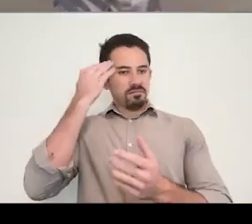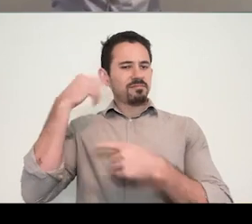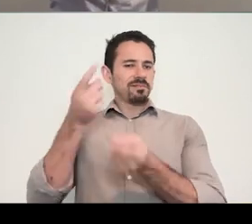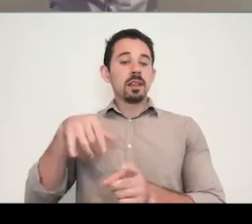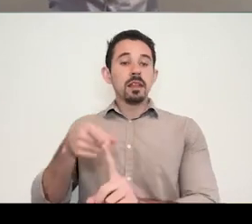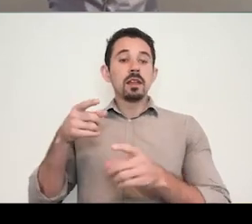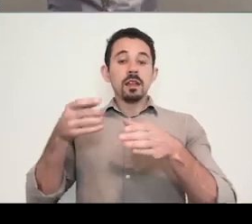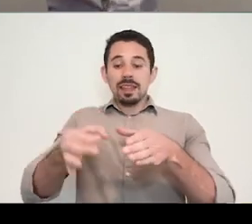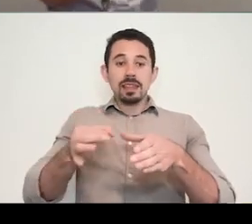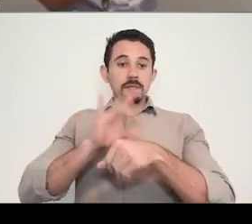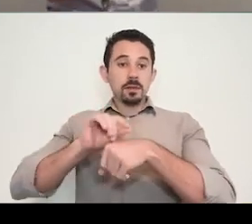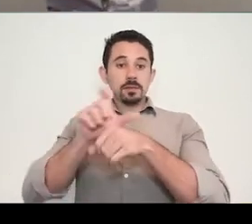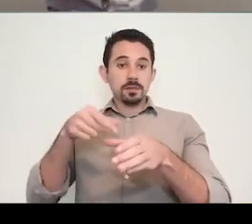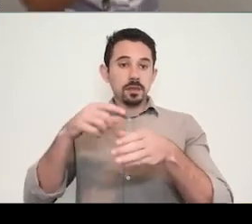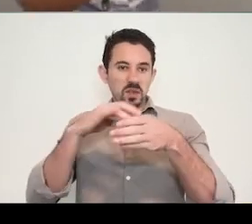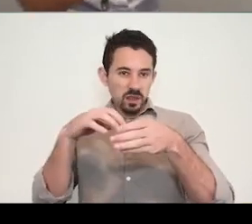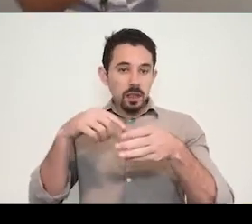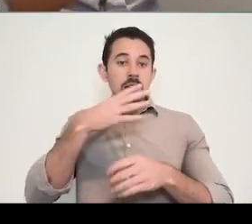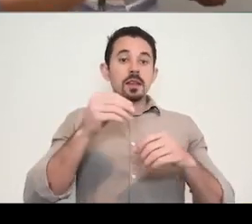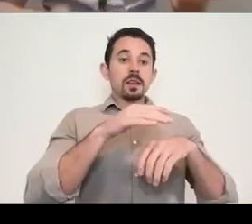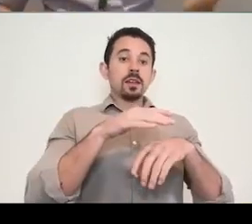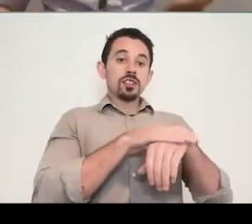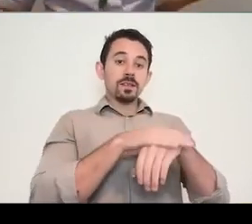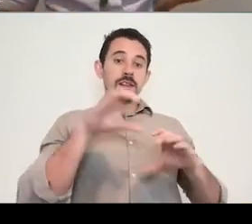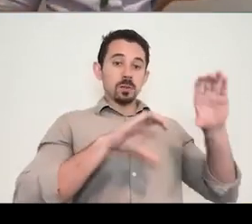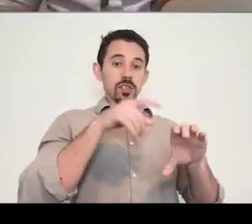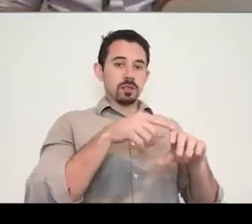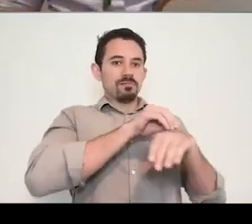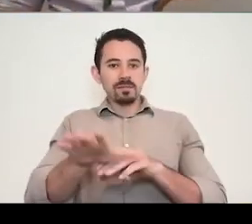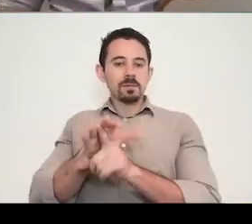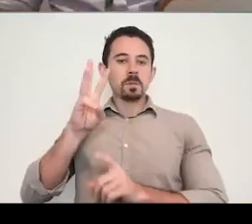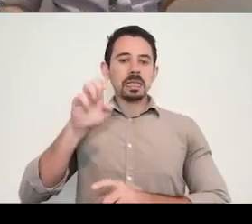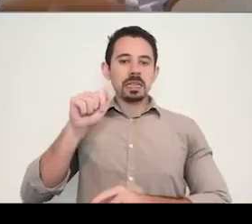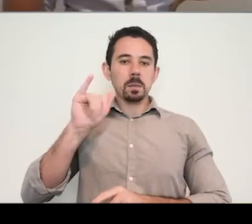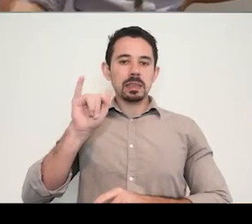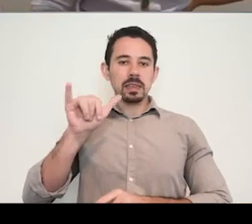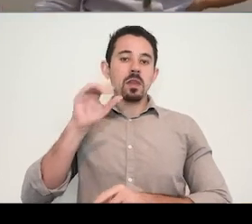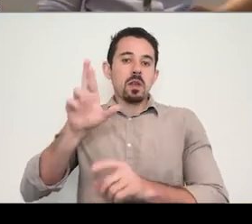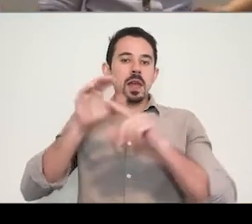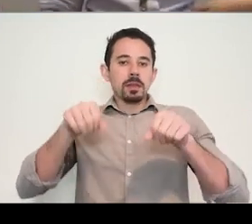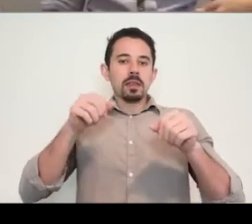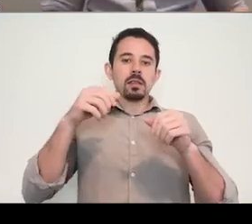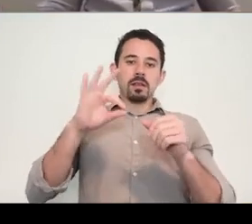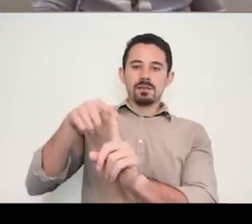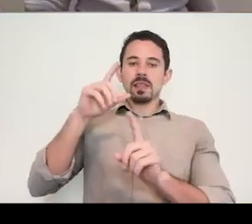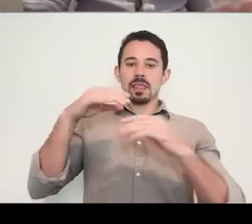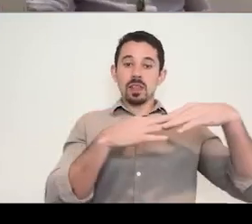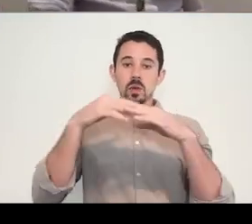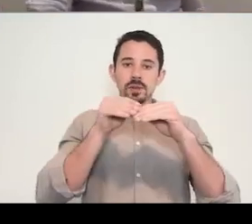which influences the penetration of antimicrobial liquids. So we wanted to examine if wettability